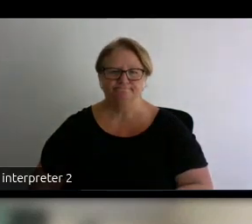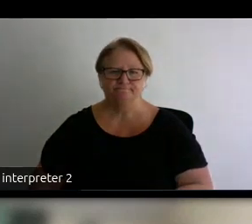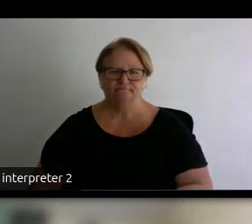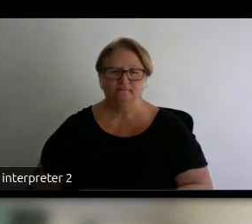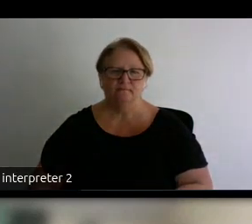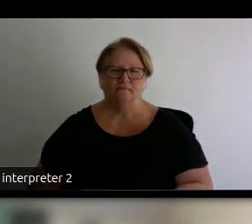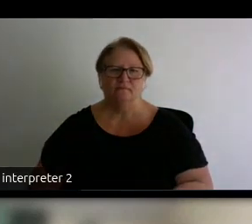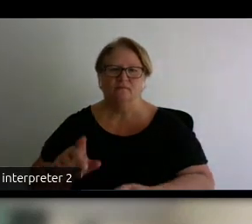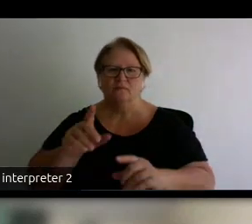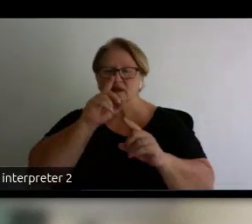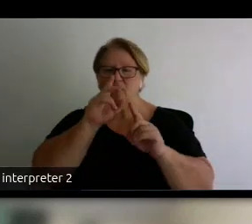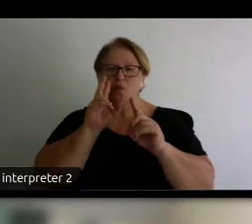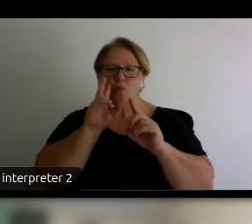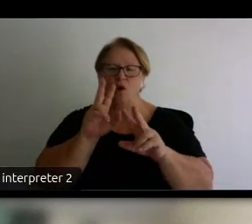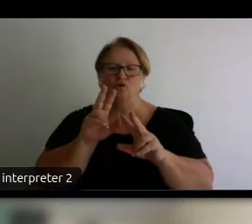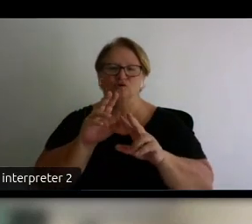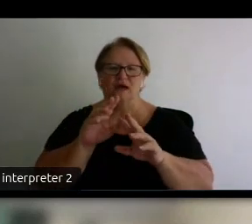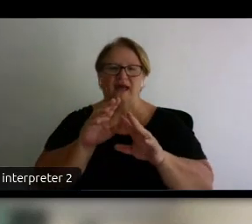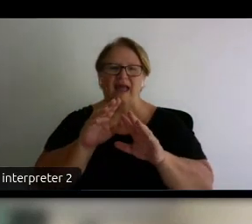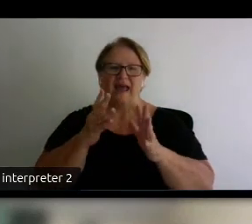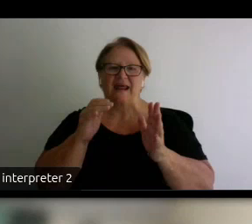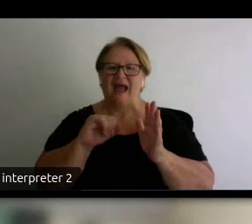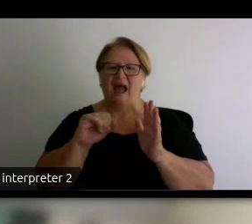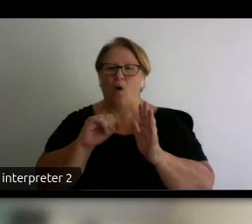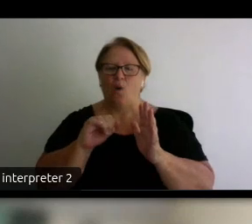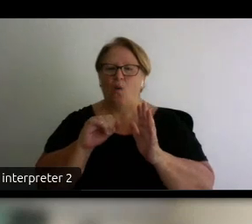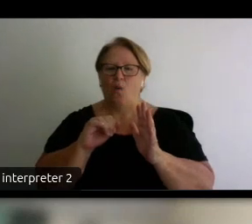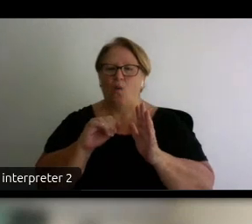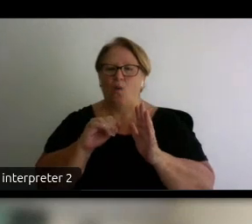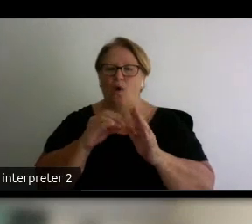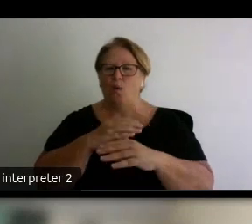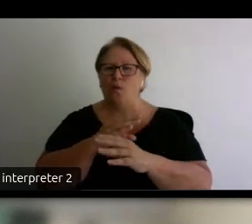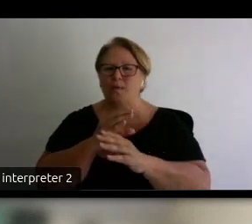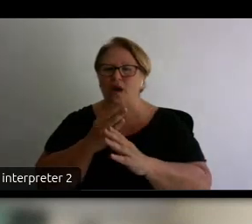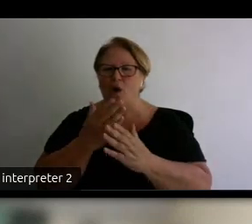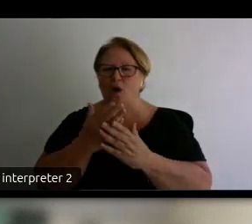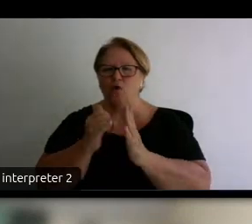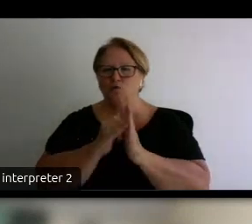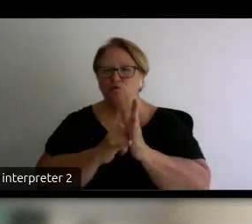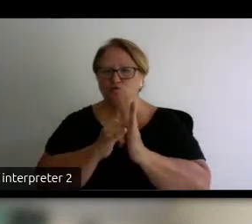YouTube video any of our webinars on our YouTube video. So that's just on the Legal Aid Queensland